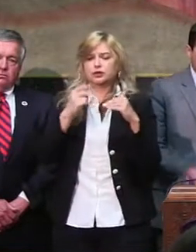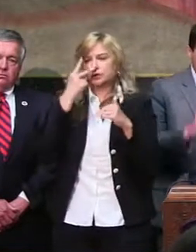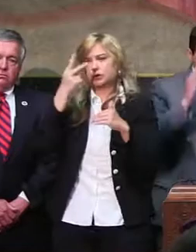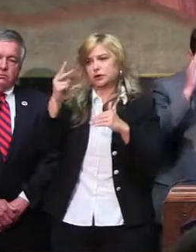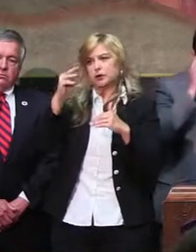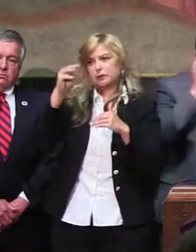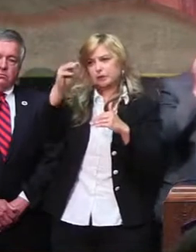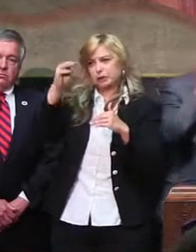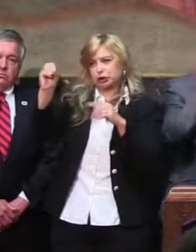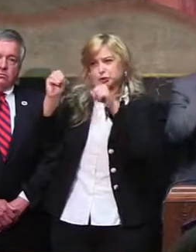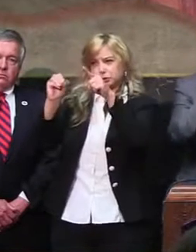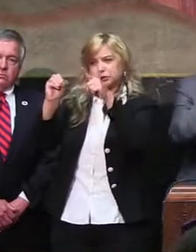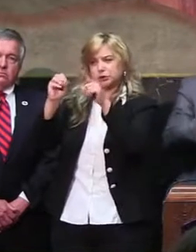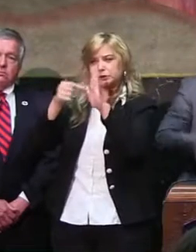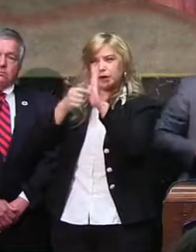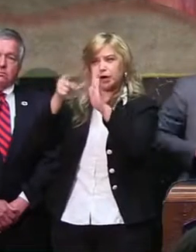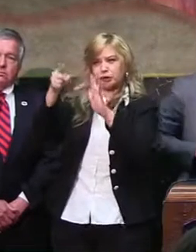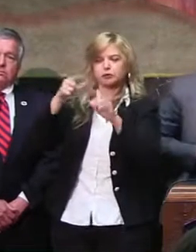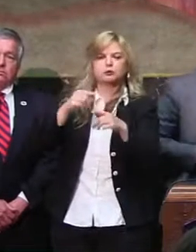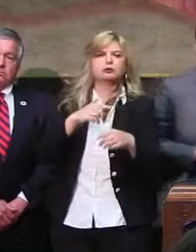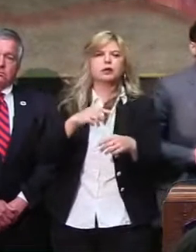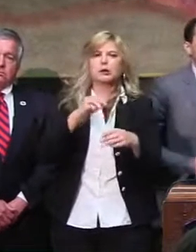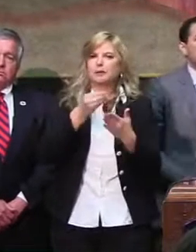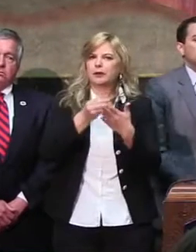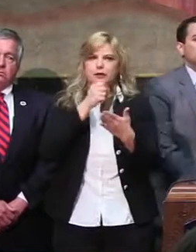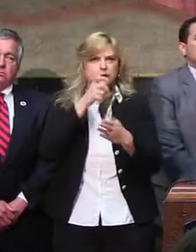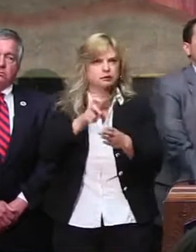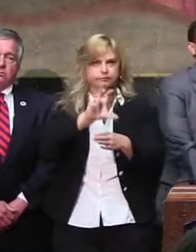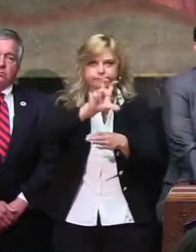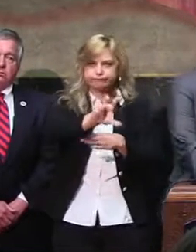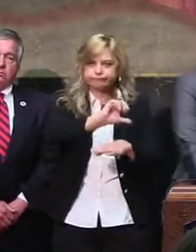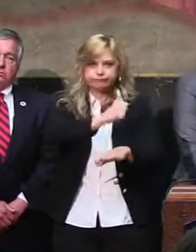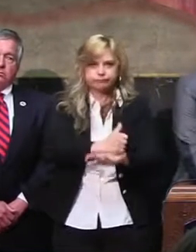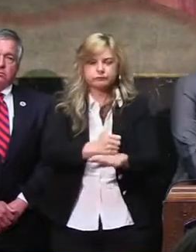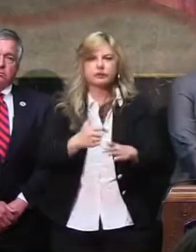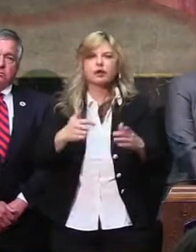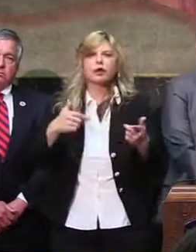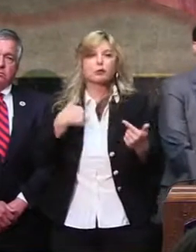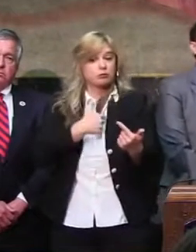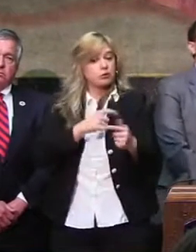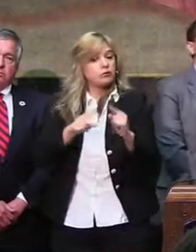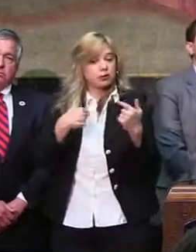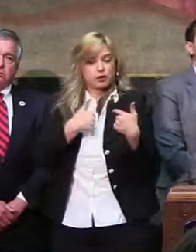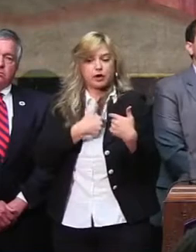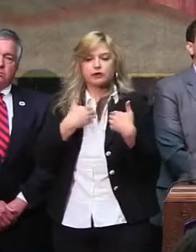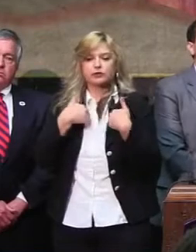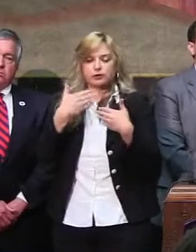the money didn't get put in place but we have a governor, we have a group of people, administration that's behind this